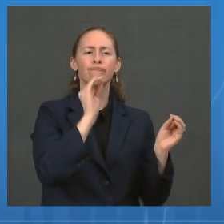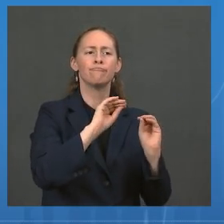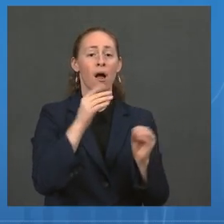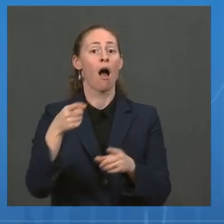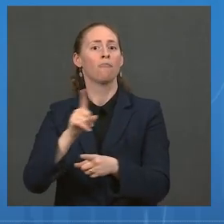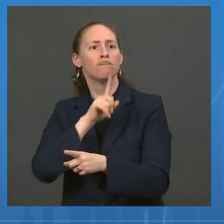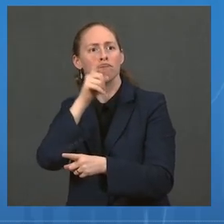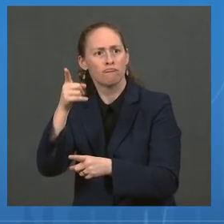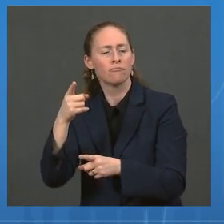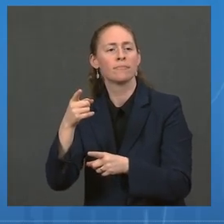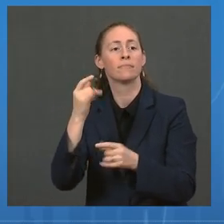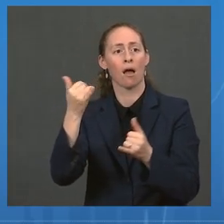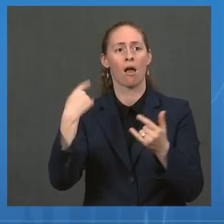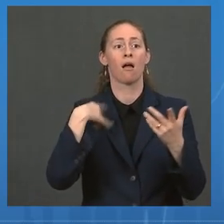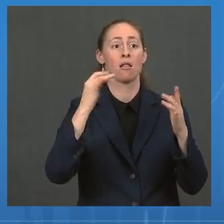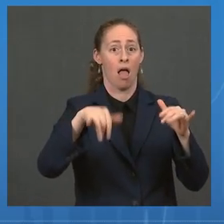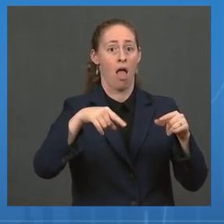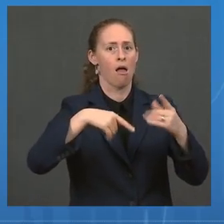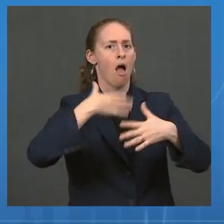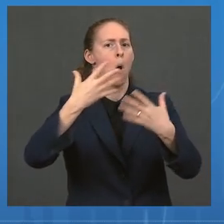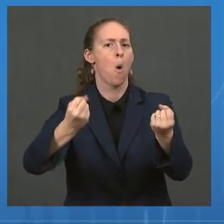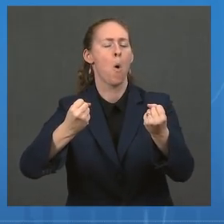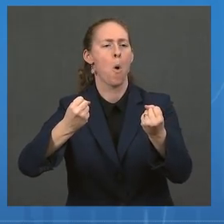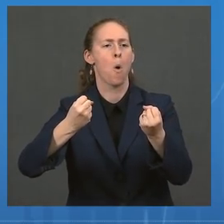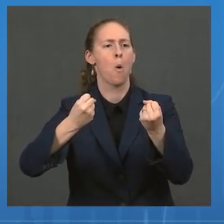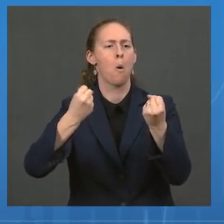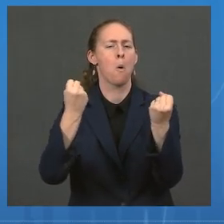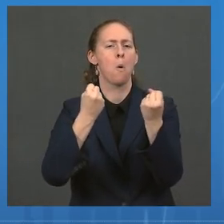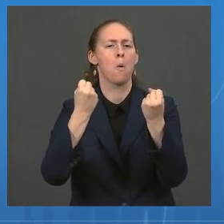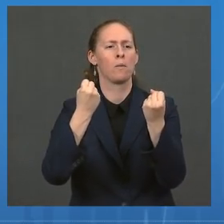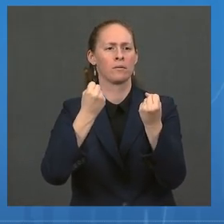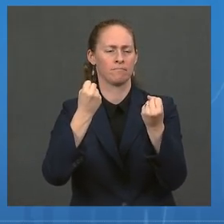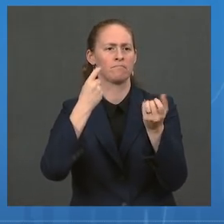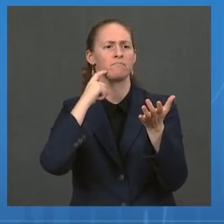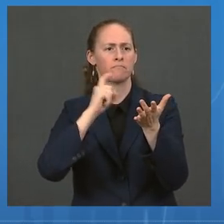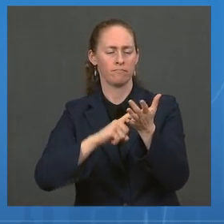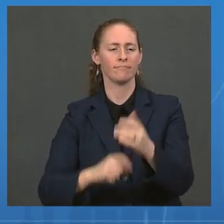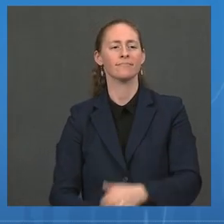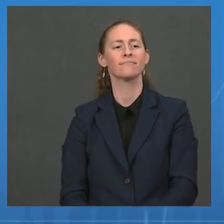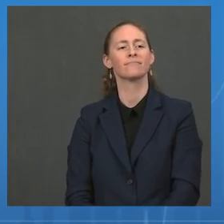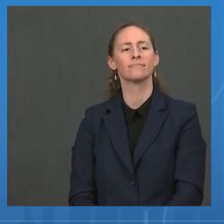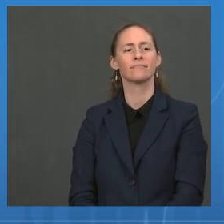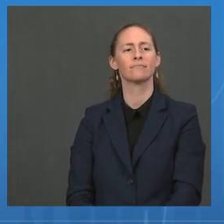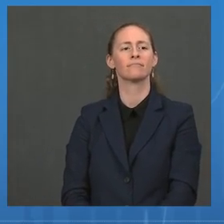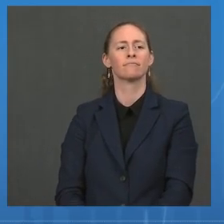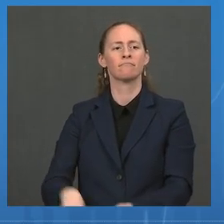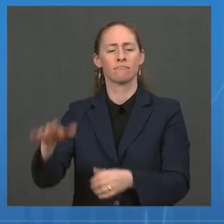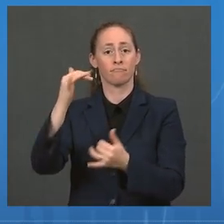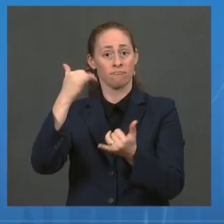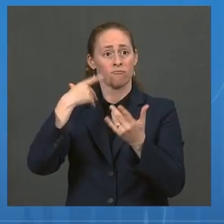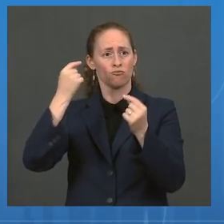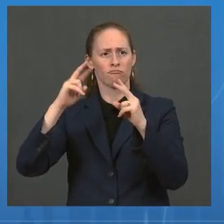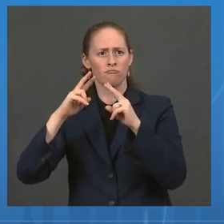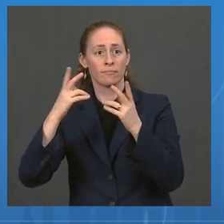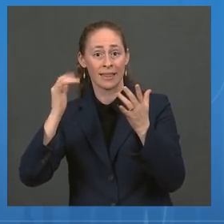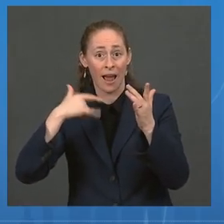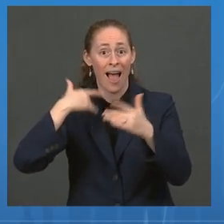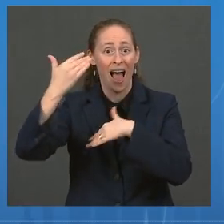after the first analysis of 775 people. The endpoint of the study was the prevention of hospitalization or death.